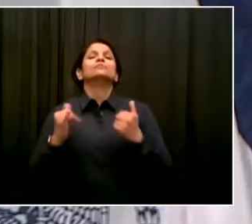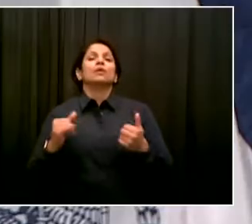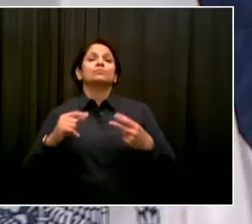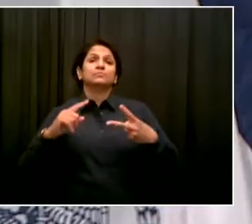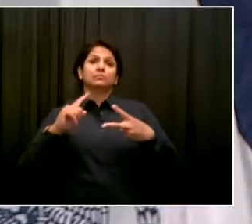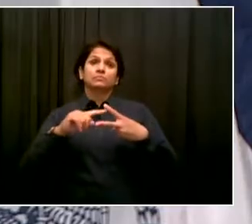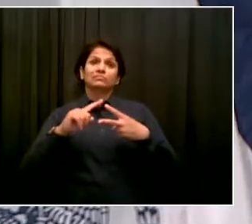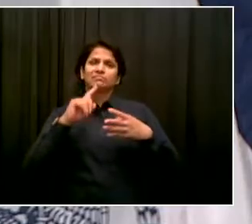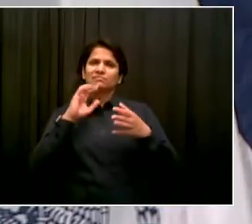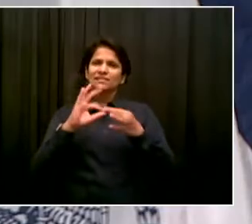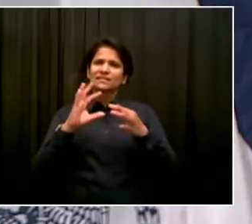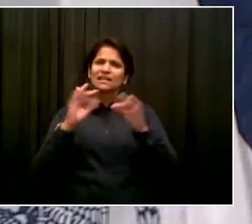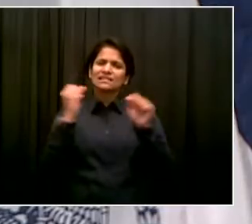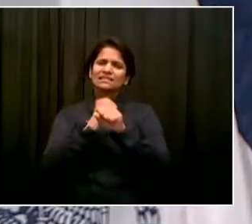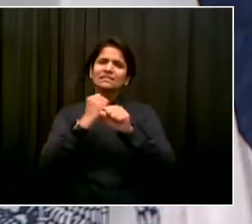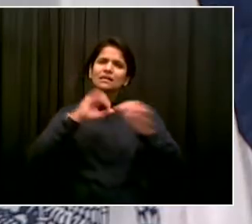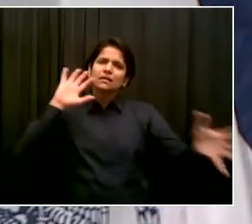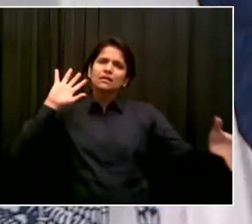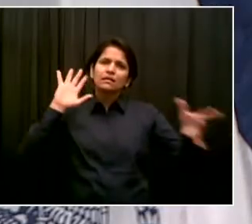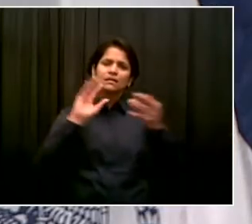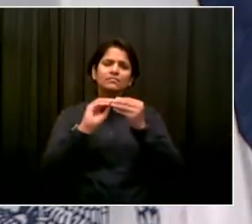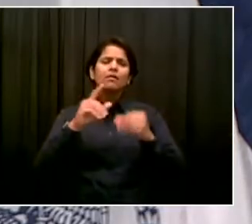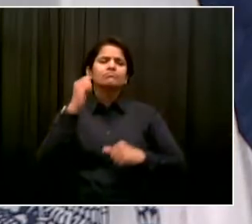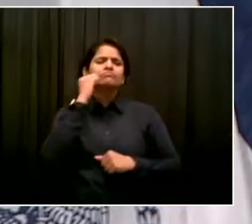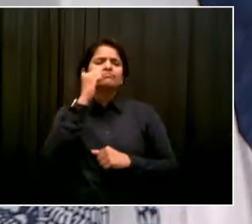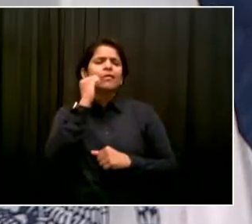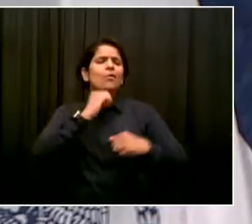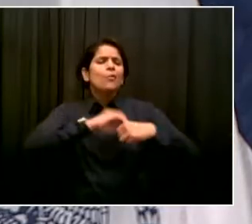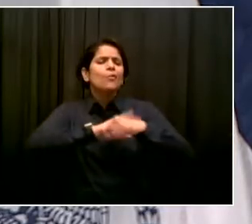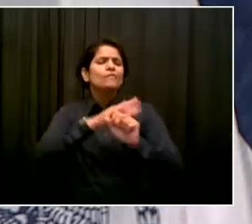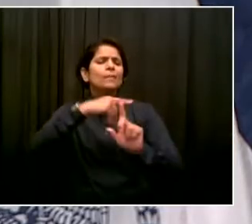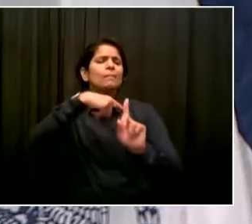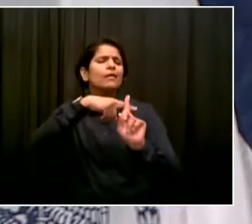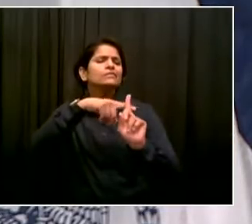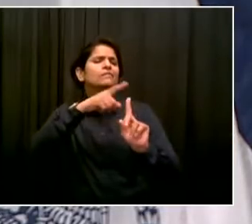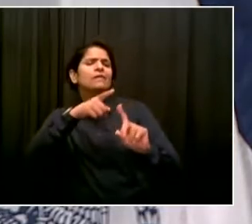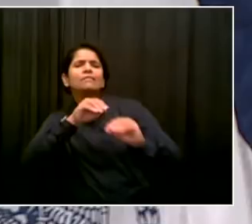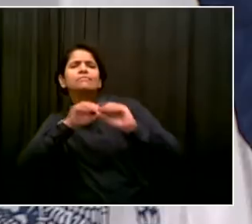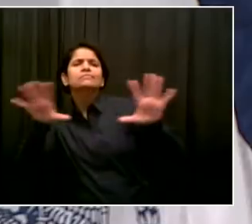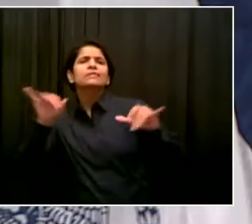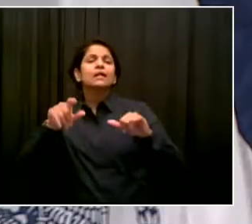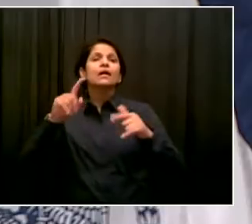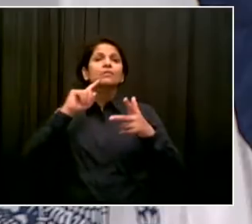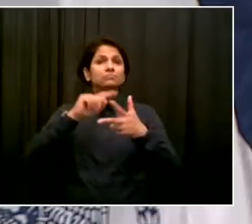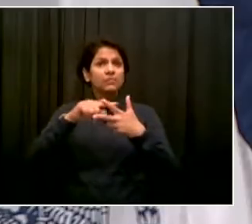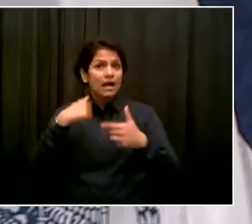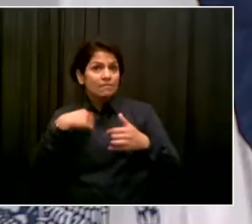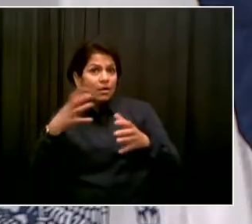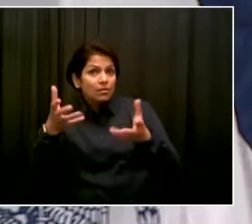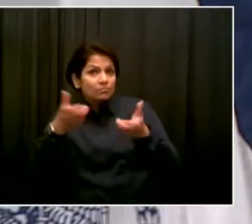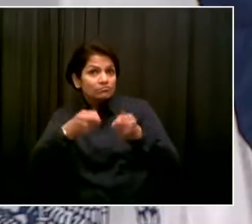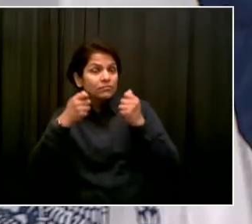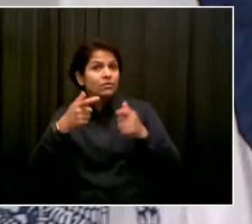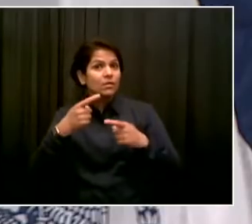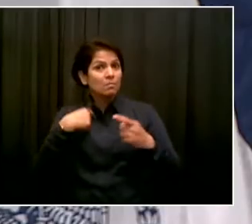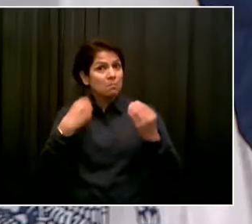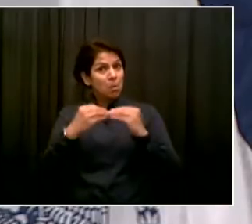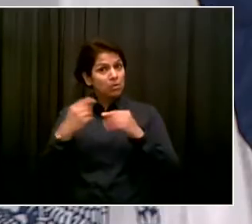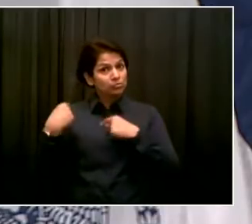Caller: WELL I GREATLY APPRECIATE IT. YOU JUST DID THE INDICATORS AND